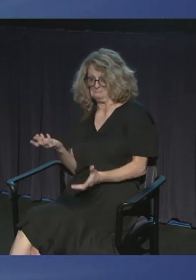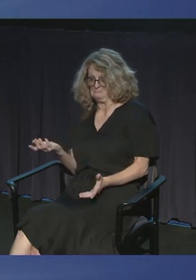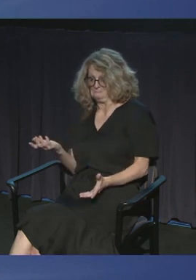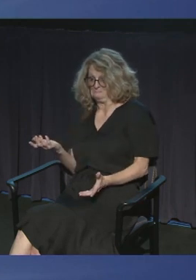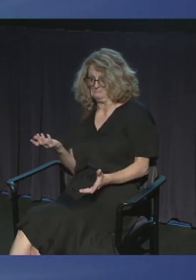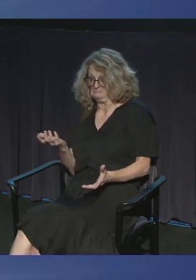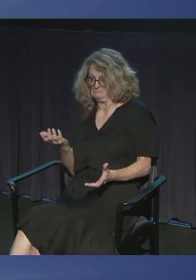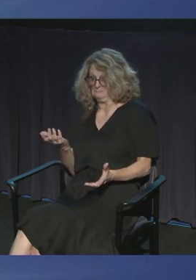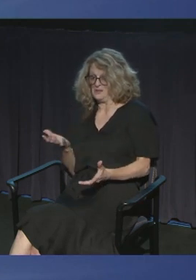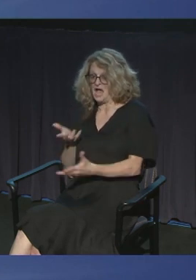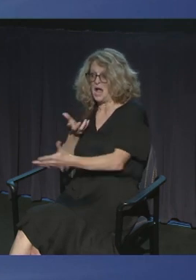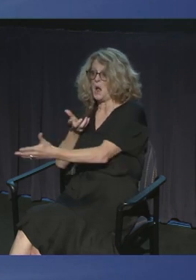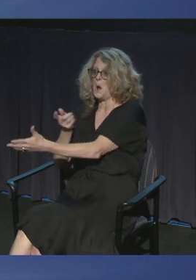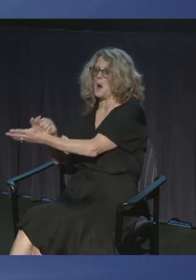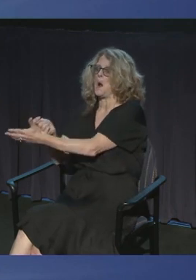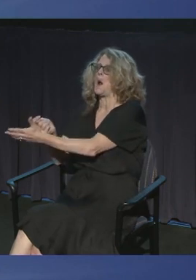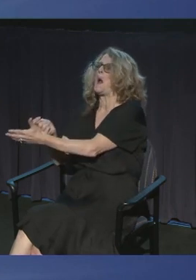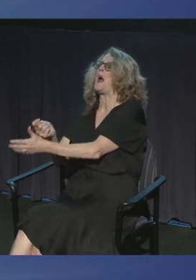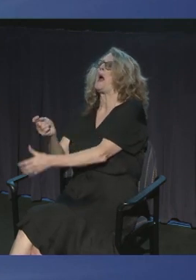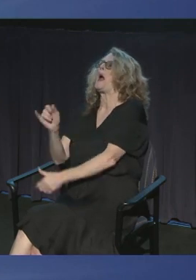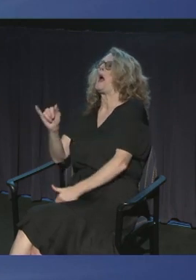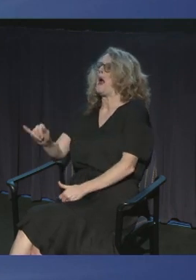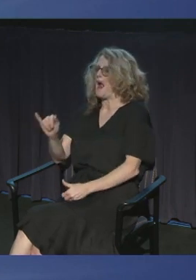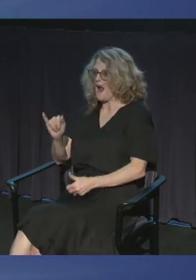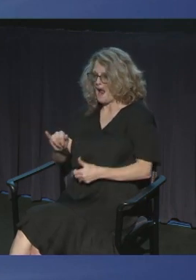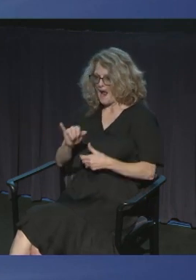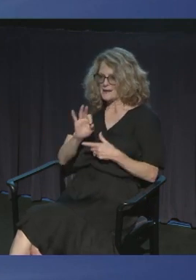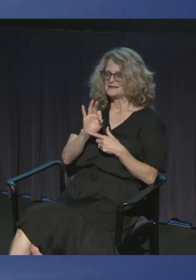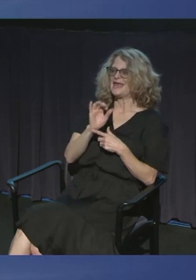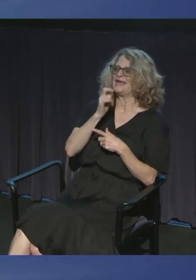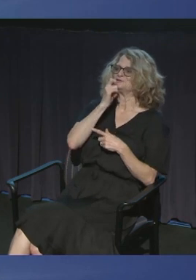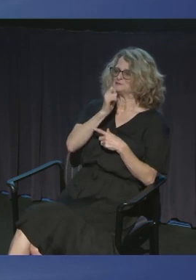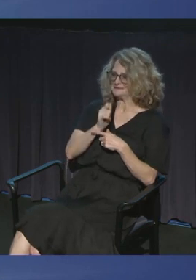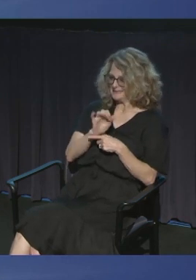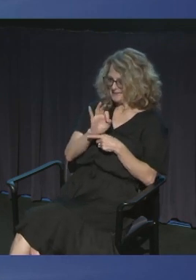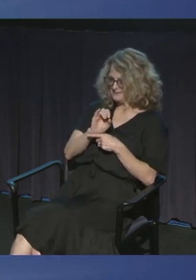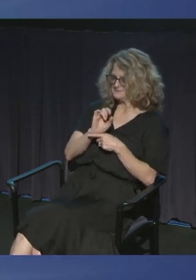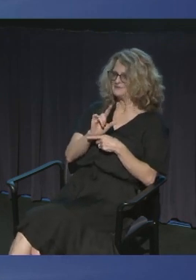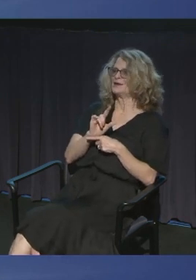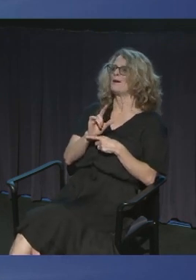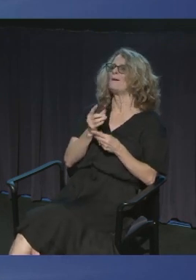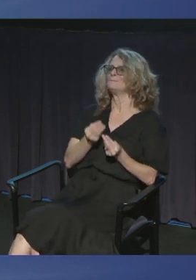THE LEAD SURVIVORS WE SEE FECAL MATERIAL FROM THE LEAD SURVIVORS, THEY DID REMARKABLY WELL AFTER RADIATION. THESE WERE ALL RADIATED. I THEN WE